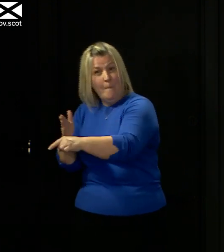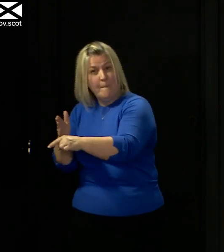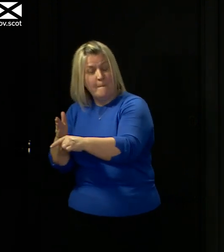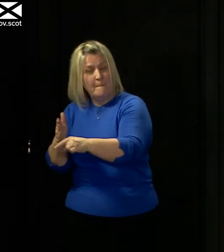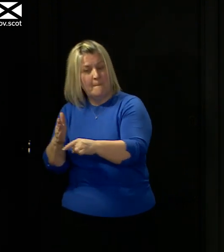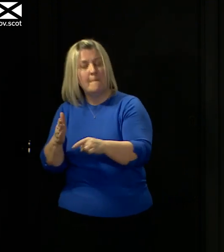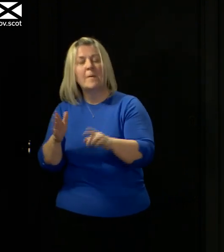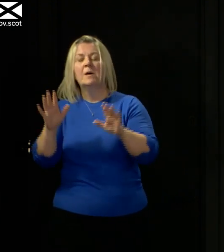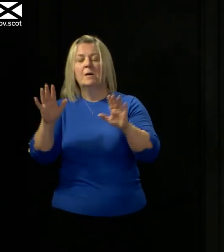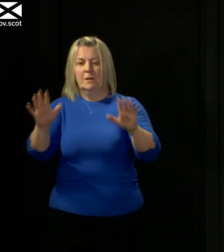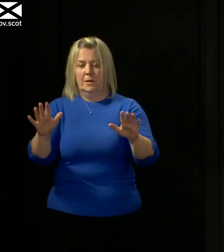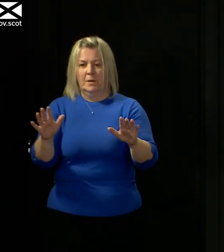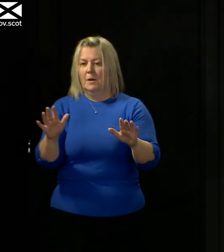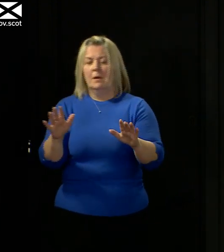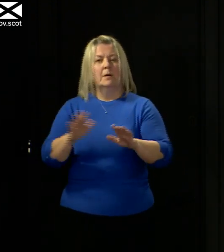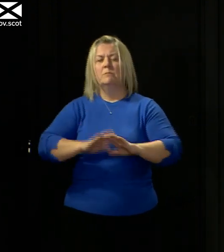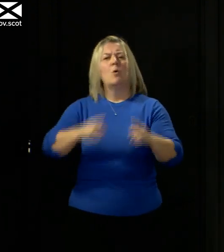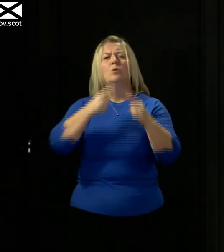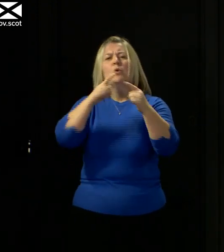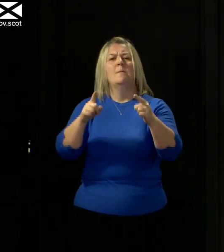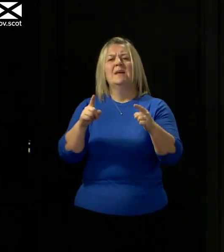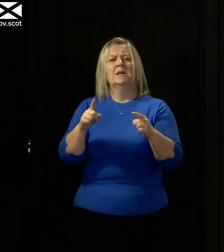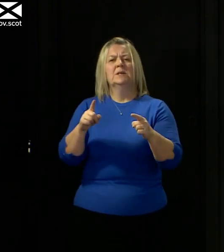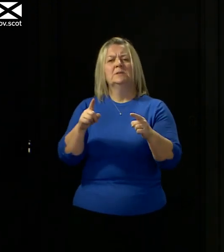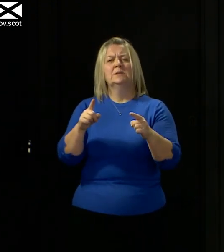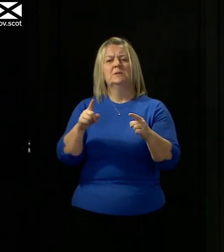say firstly I'm not going to comment before I have all of the information on